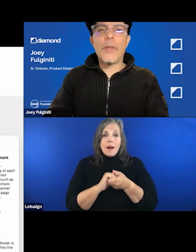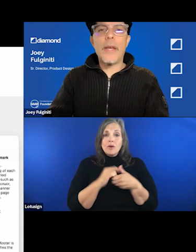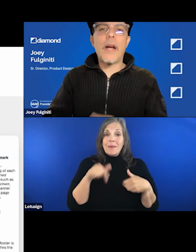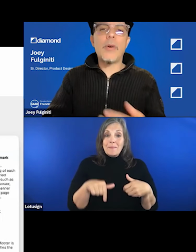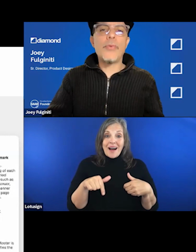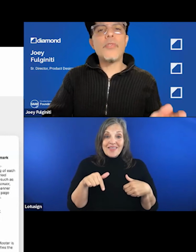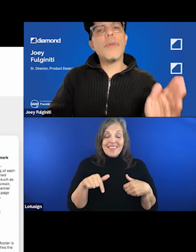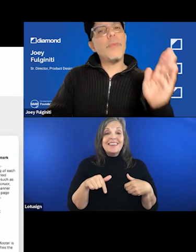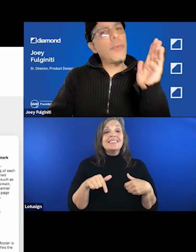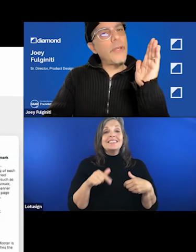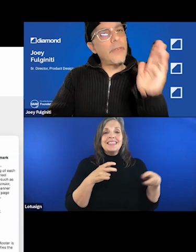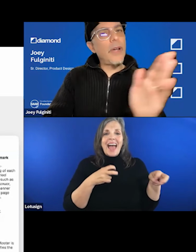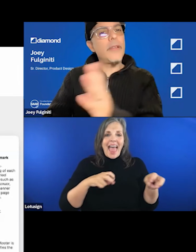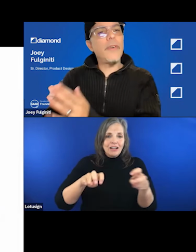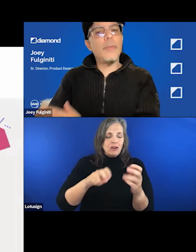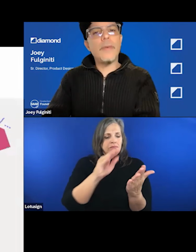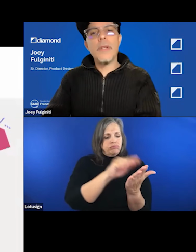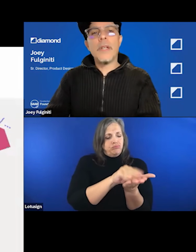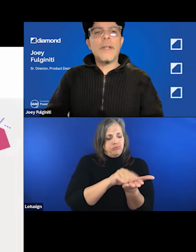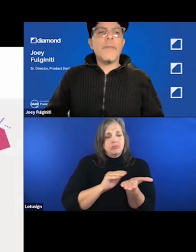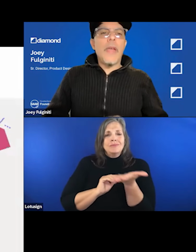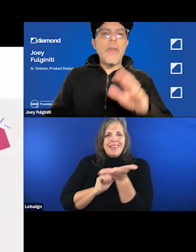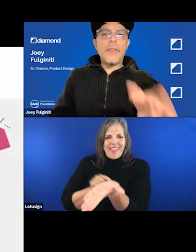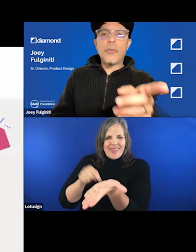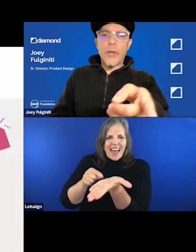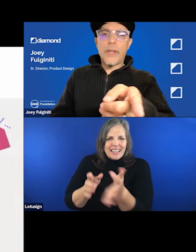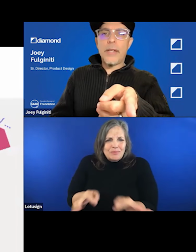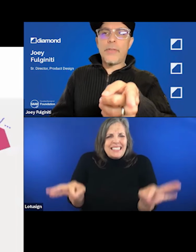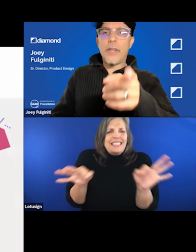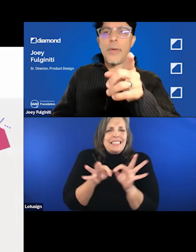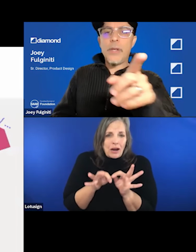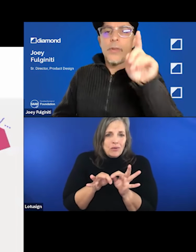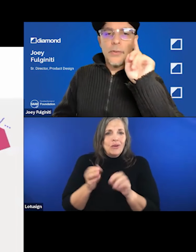in our improvement between design and development and this is one of the kits that we use and this